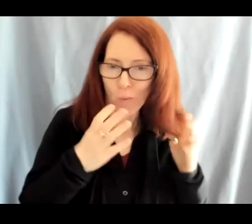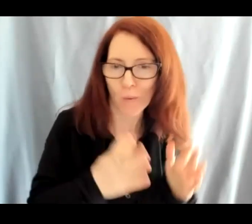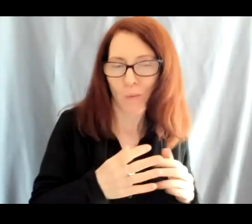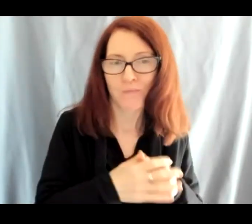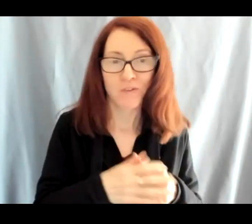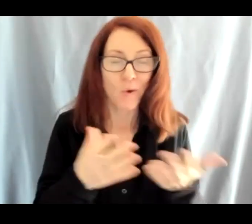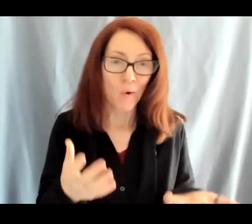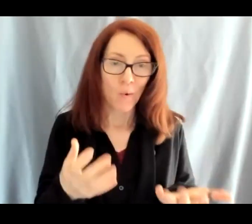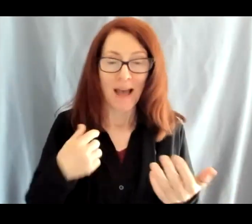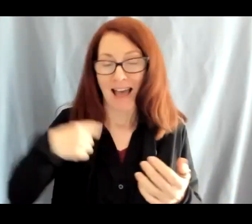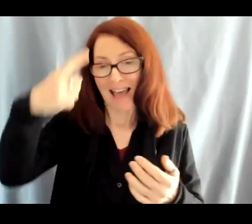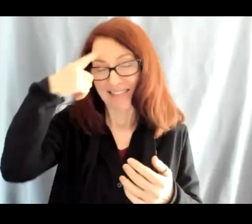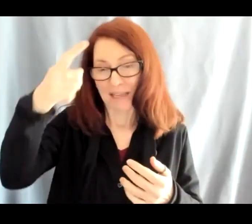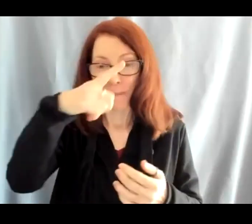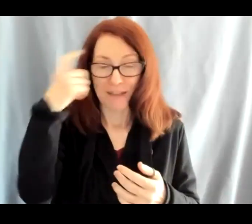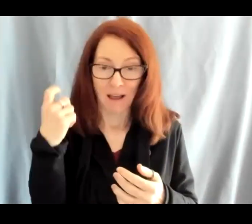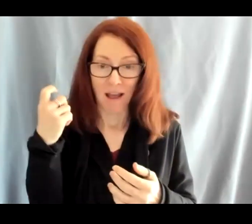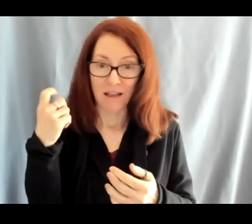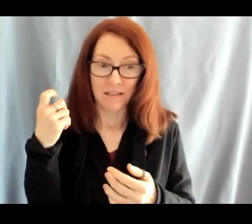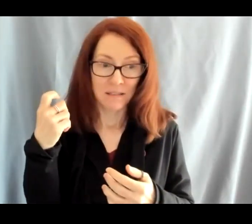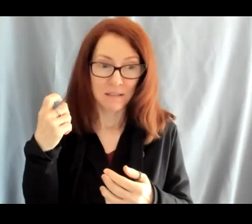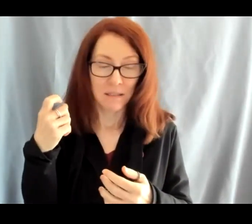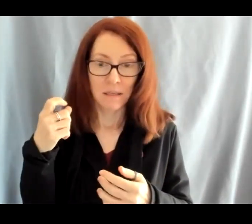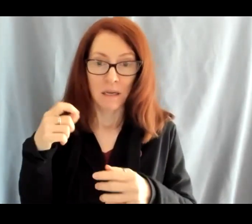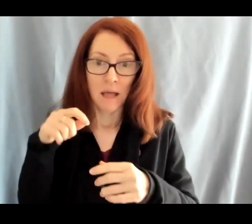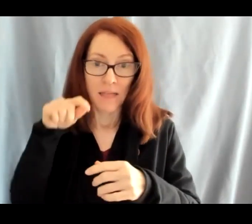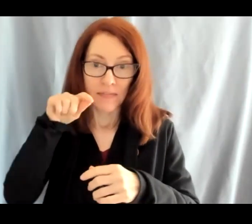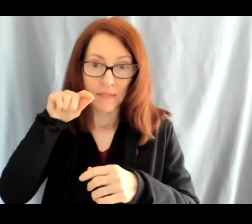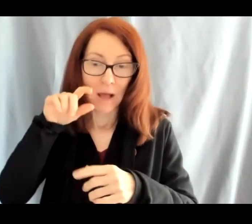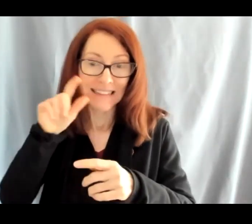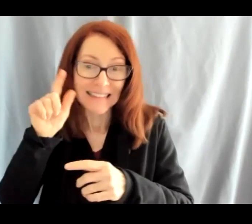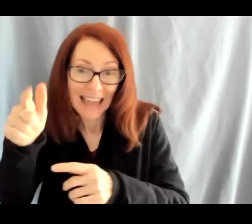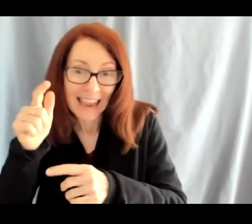be considering this later in the training process once they've met basic you